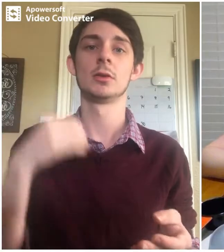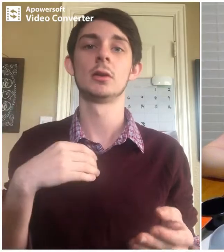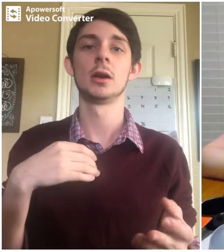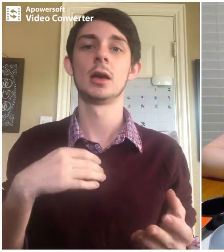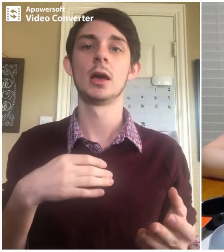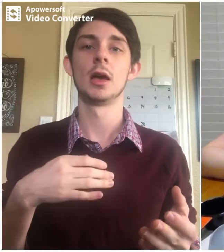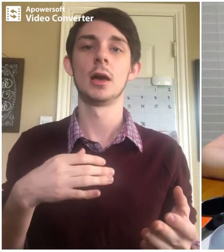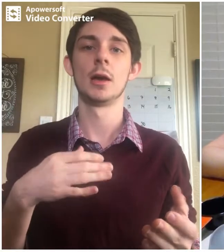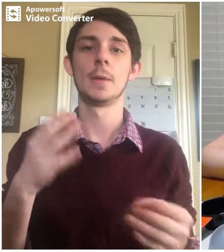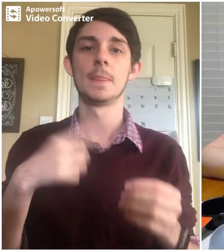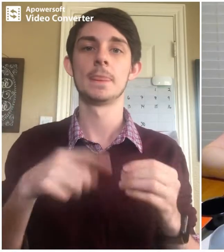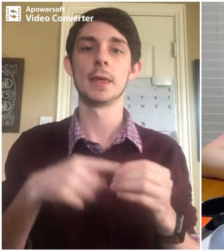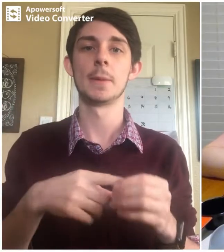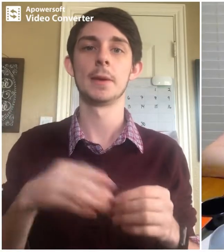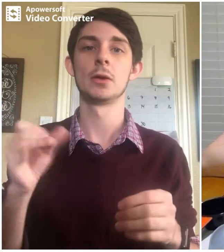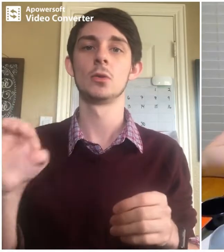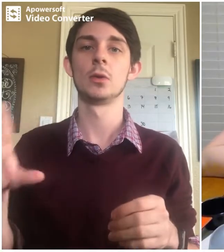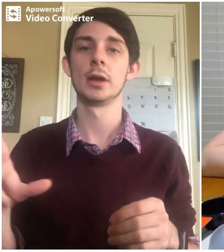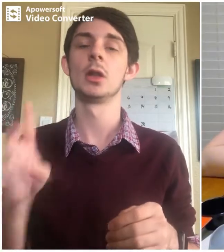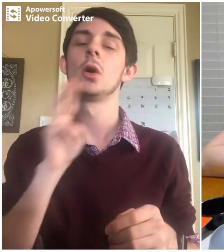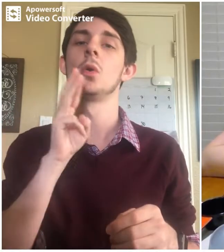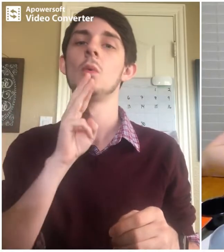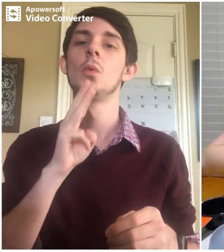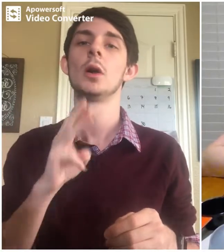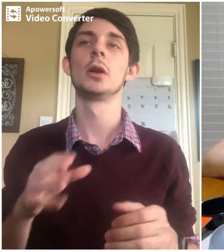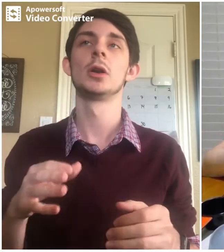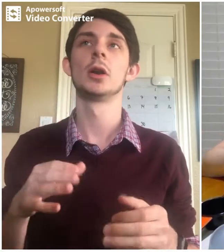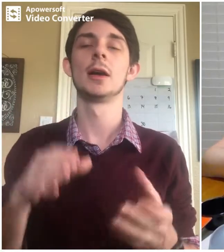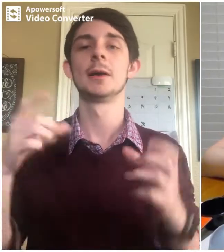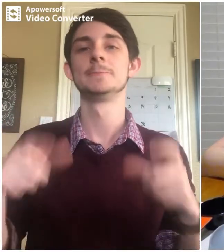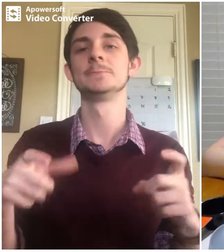they're all combined together. Before we begin we need to get our materials